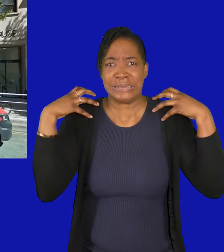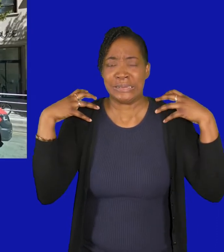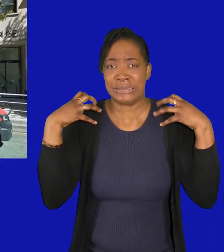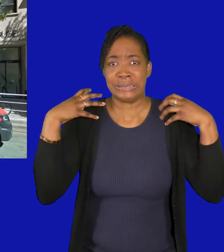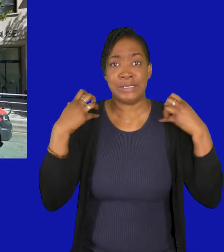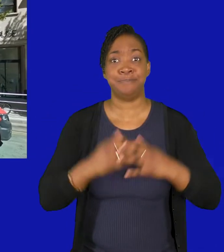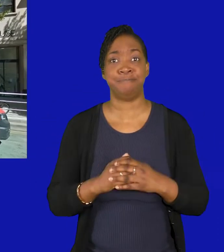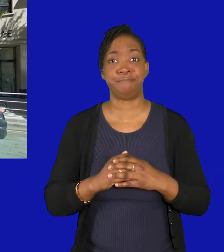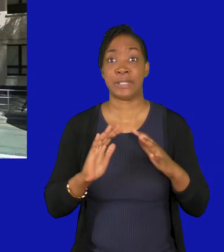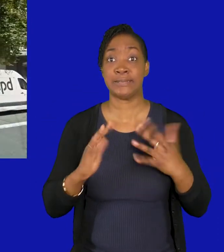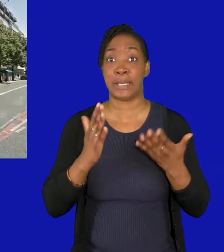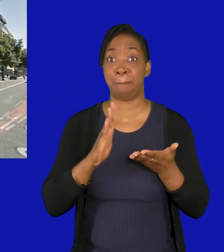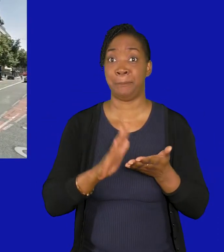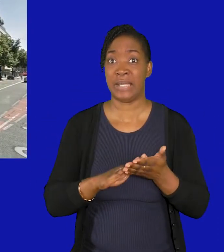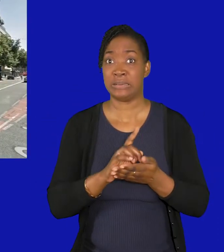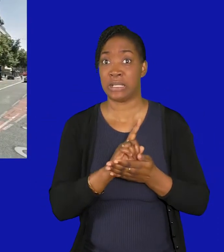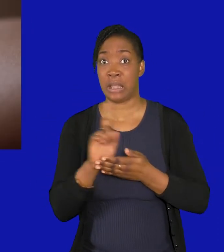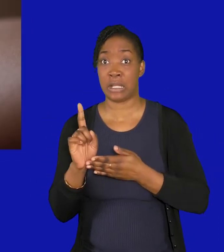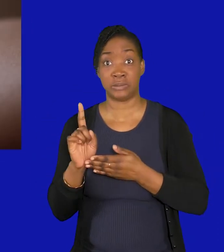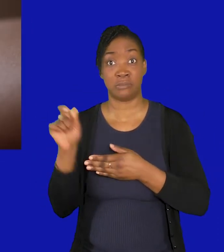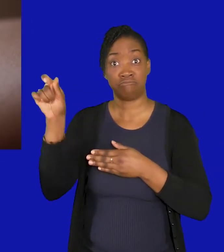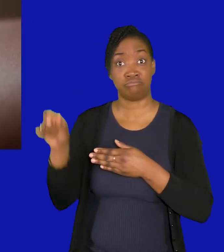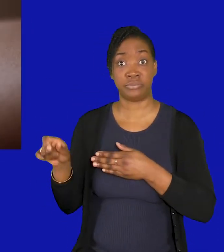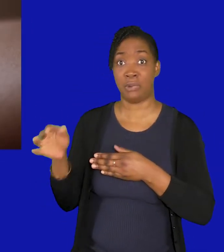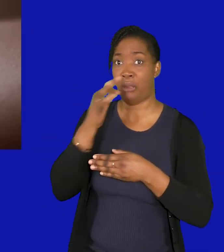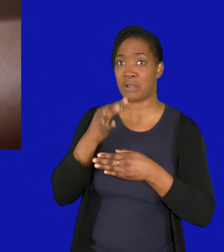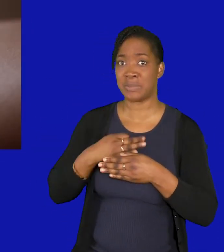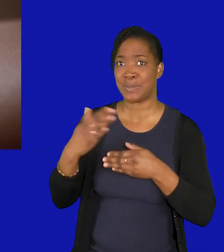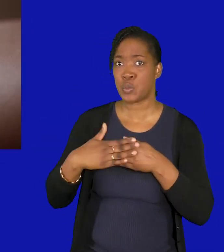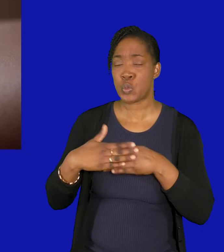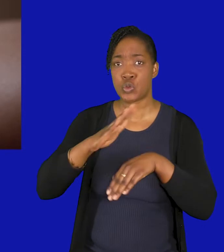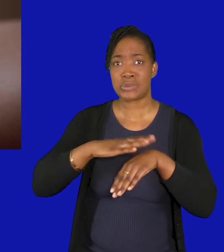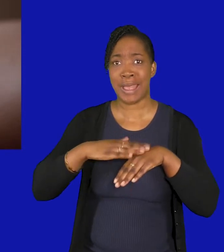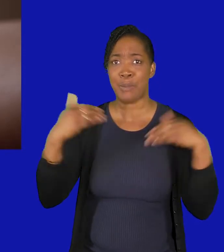About 10 minutes in, the masseuse asks if I'd be happy for her to spend more time on my shoulders,